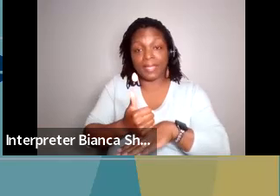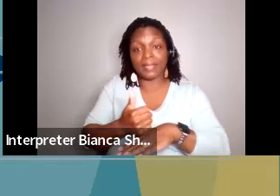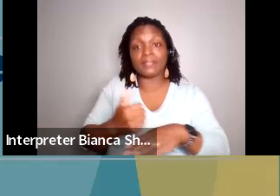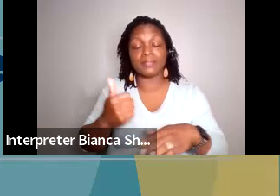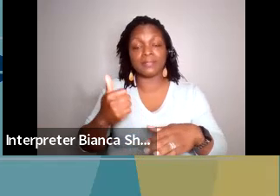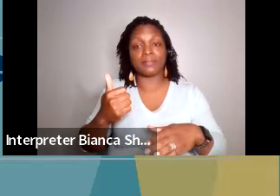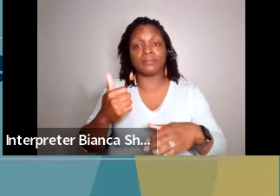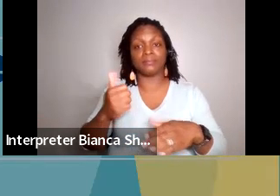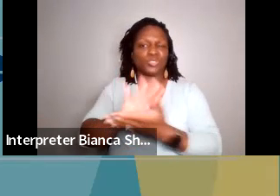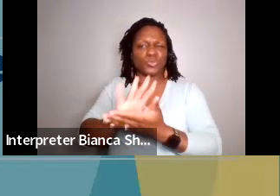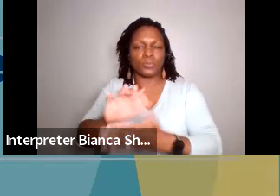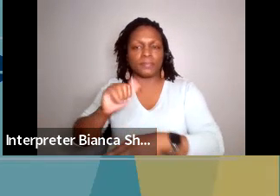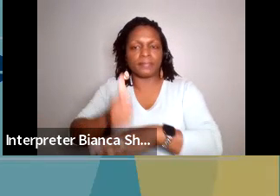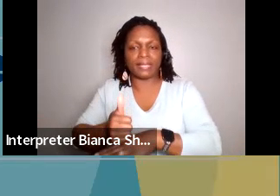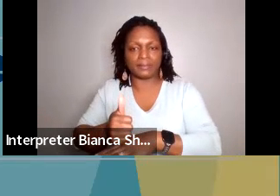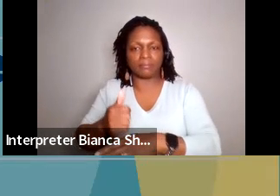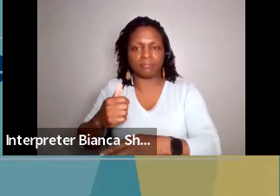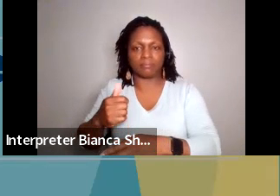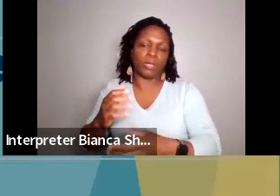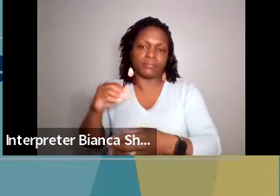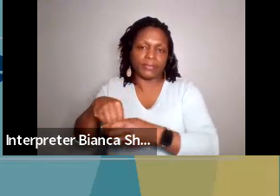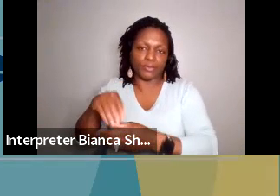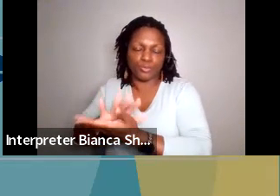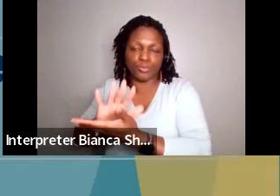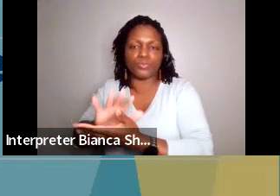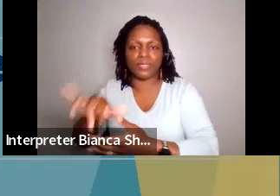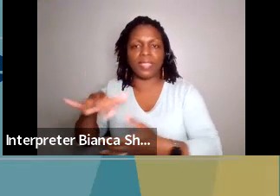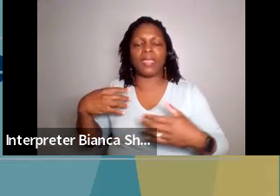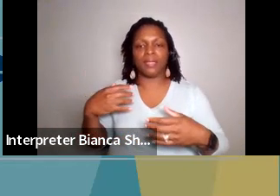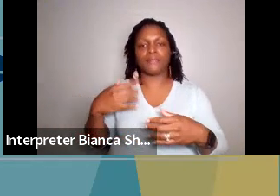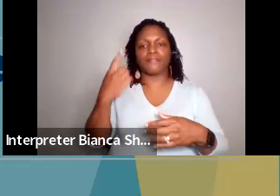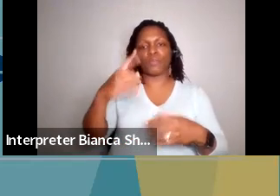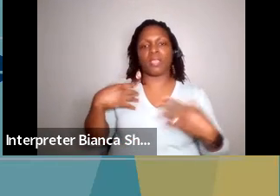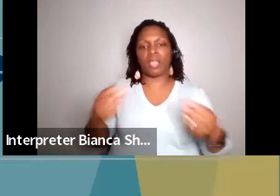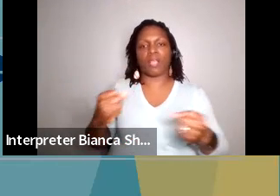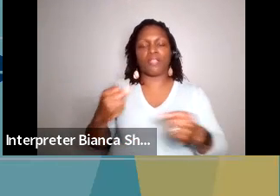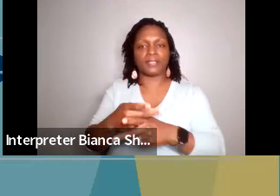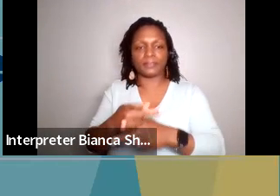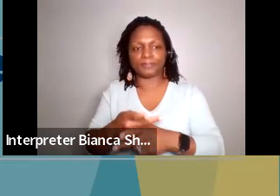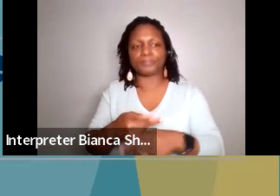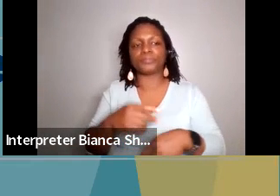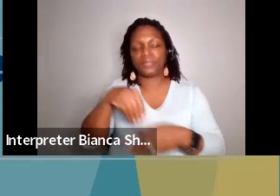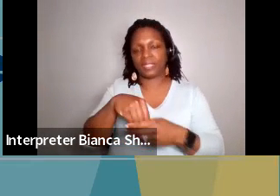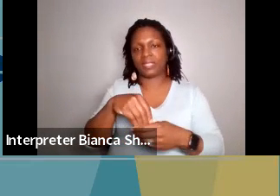Louisiana school school based health centers. They provide information technical assistance, direction, etc.